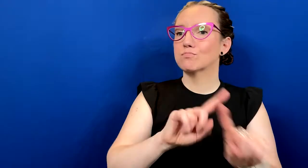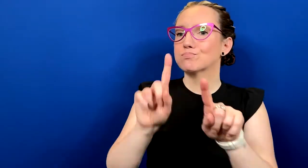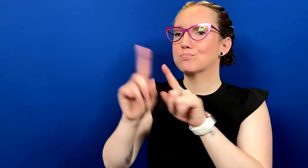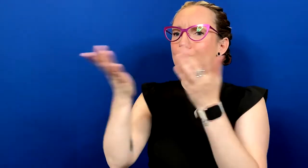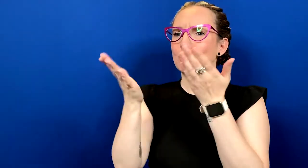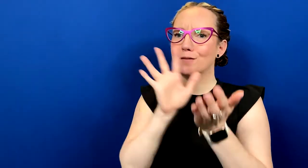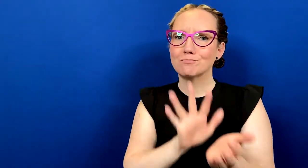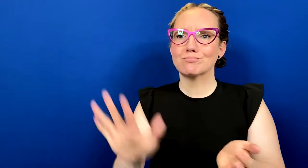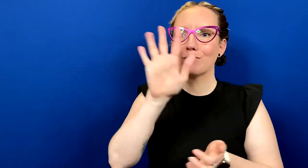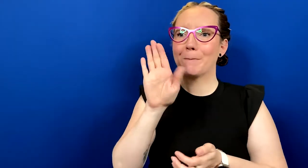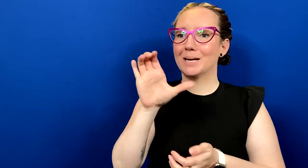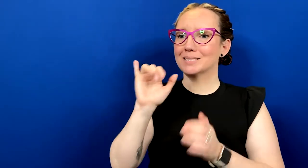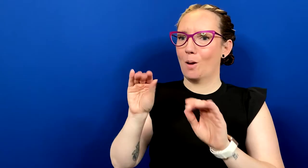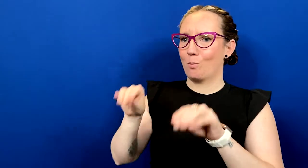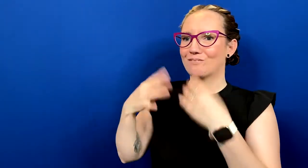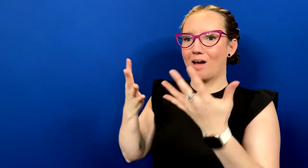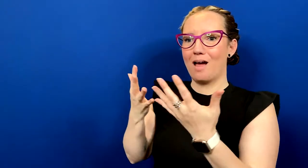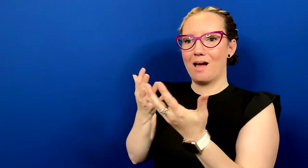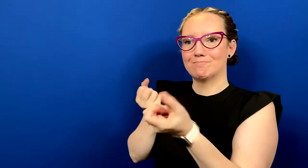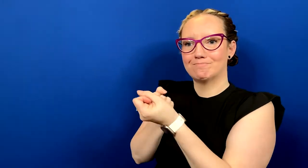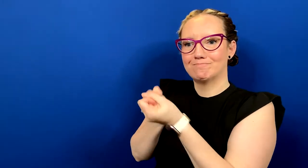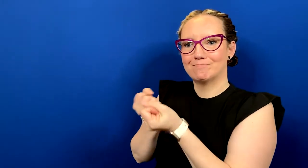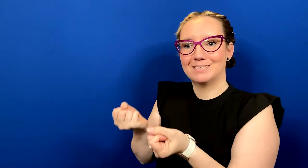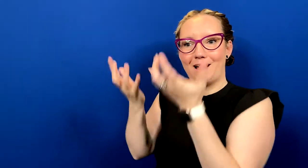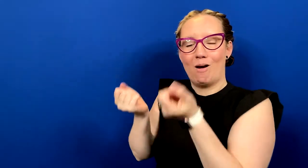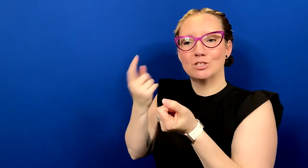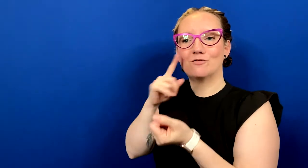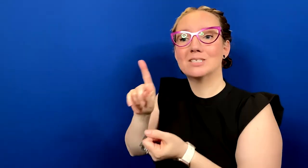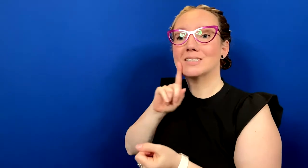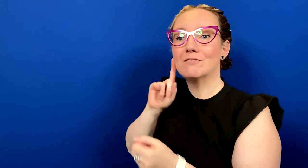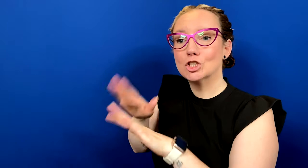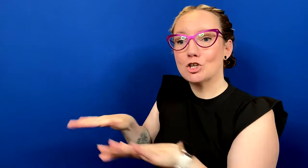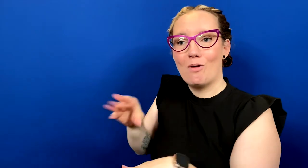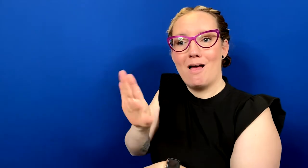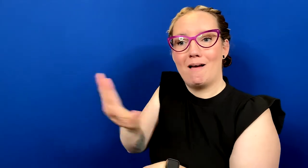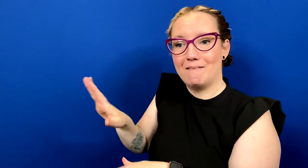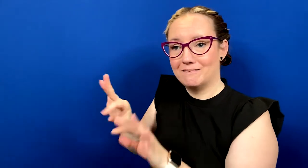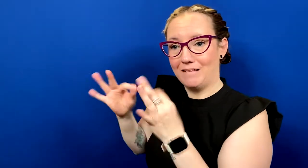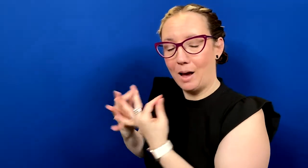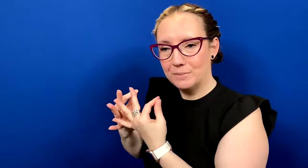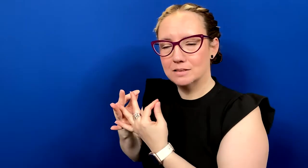There are various of services across BC that provides sign language support to Deaf children and their families.